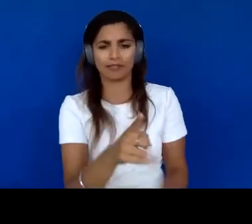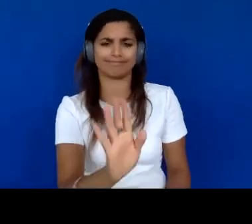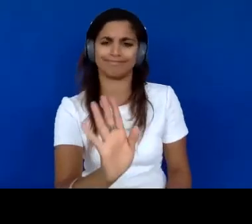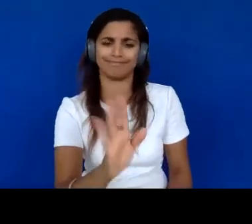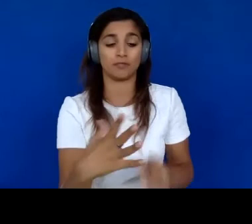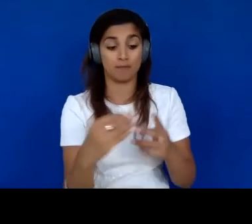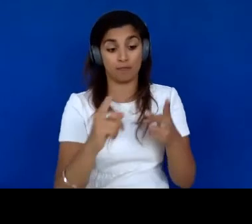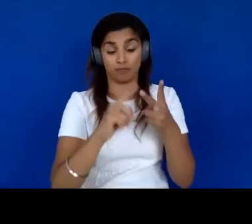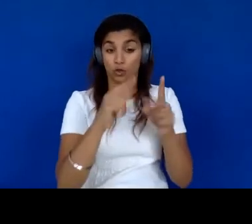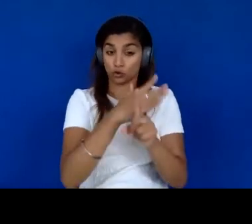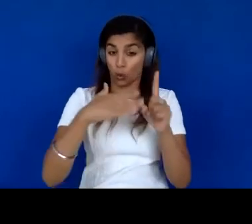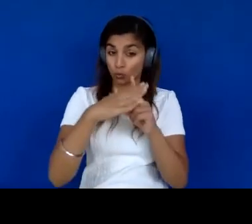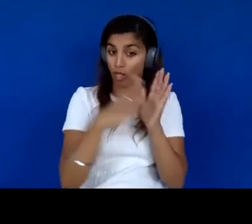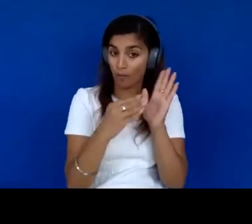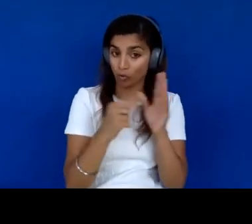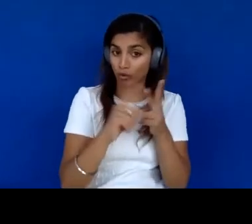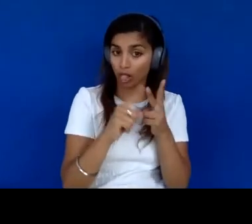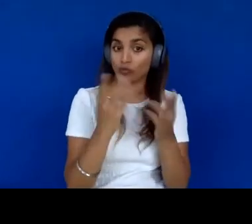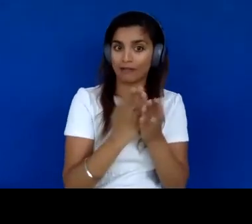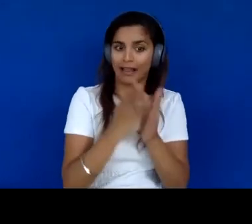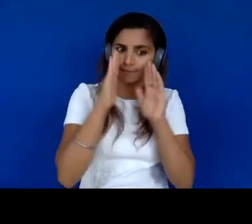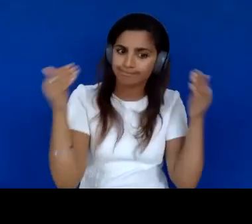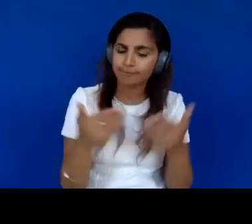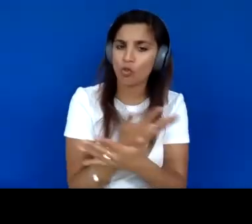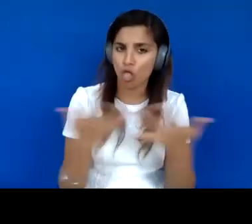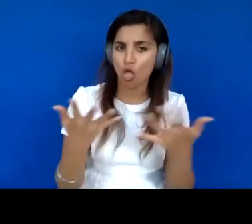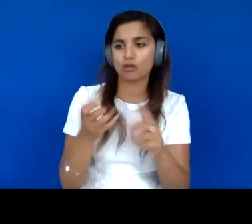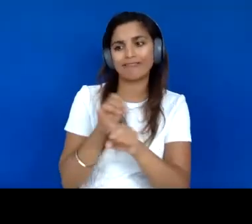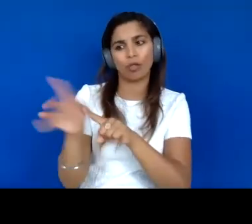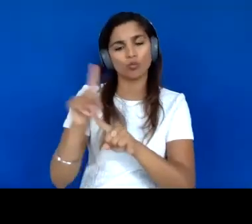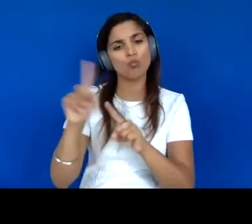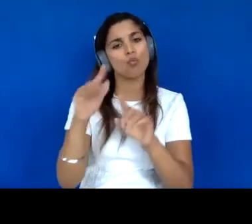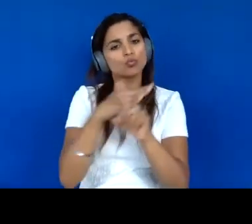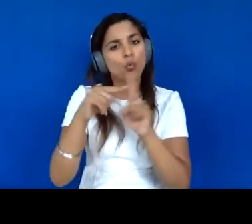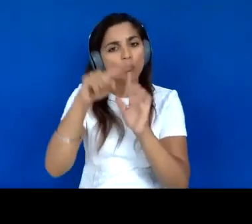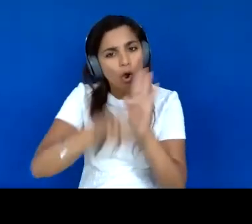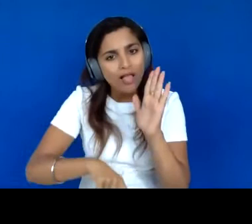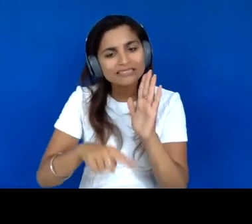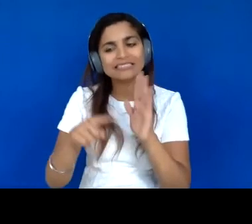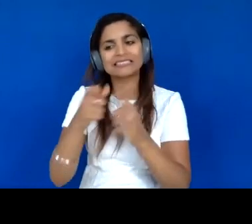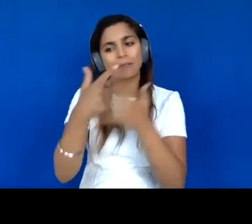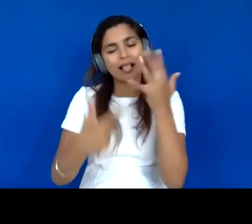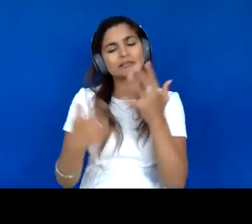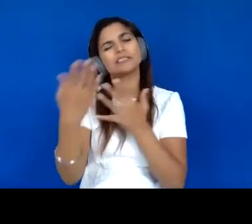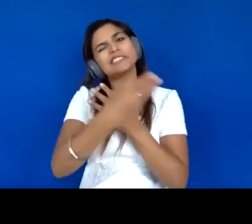much of the basis of today's social policies for any disability but has been criticized by some within the disabled community for providing a